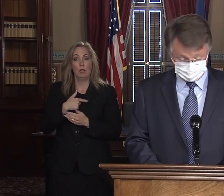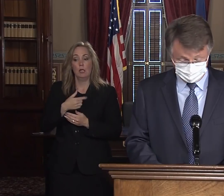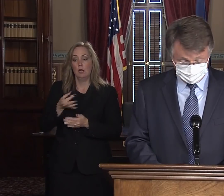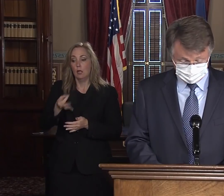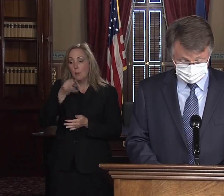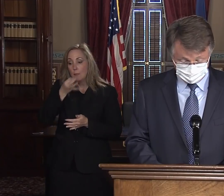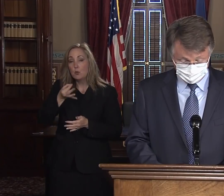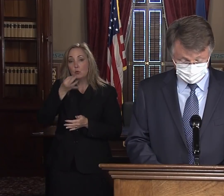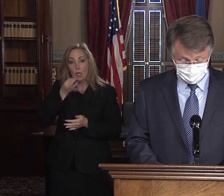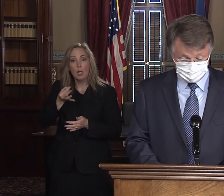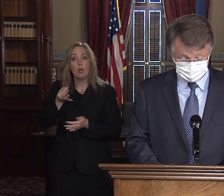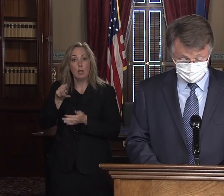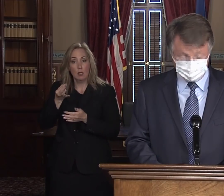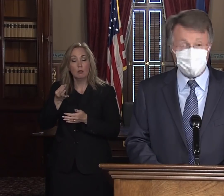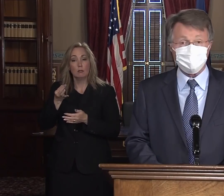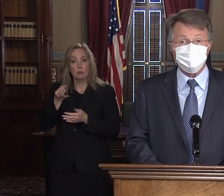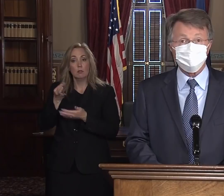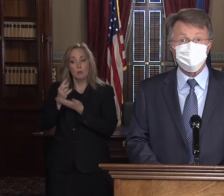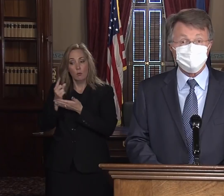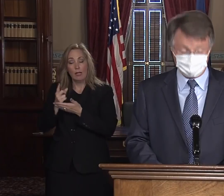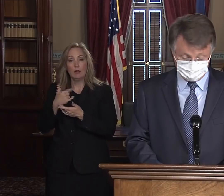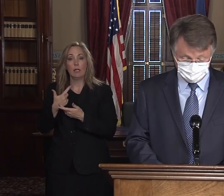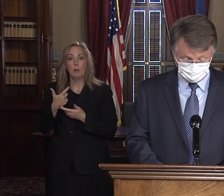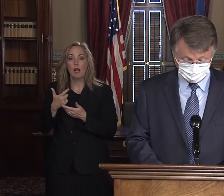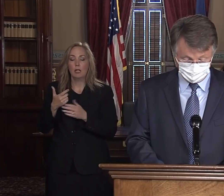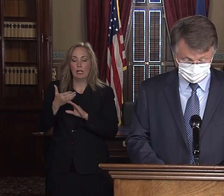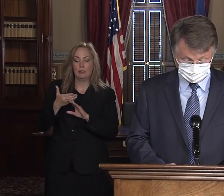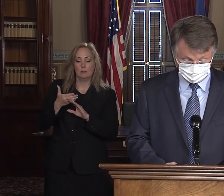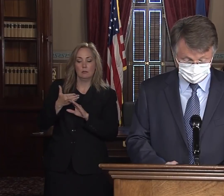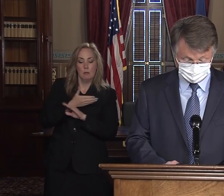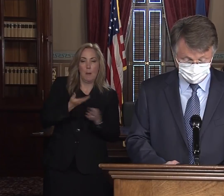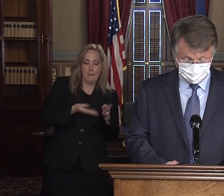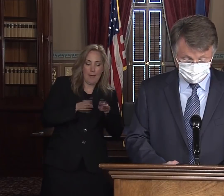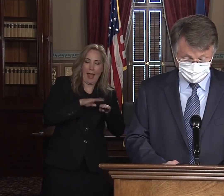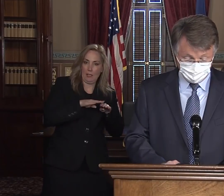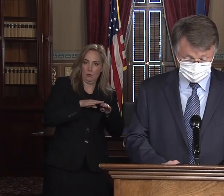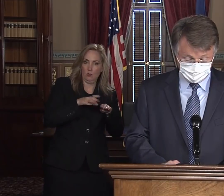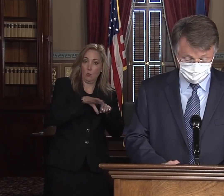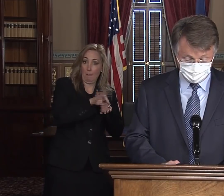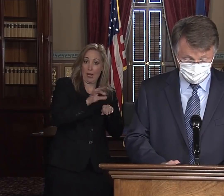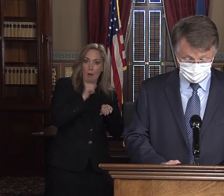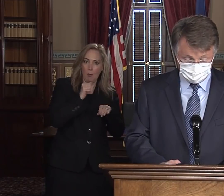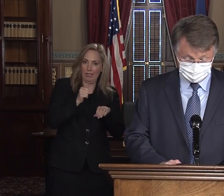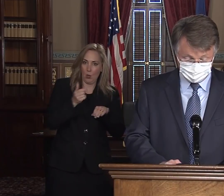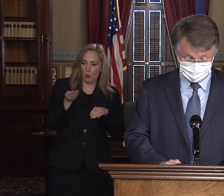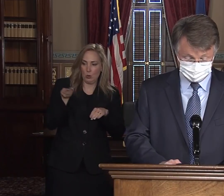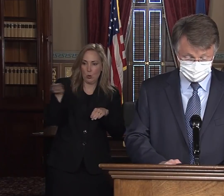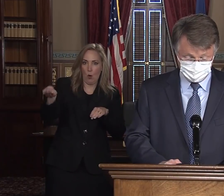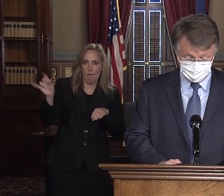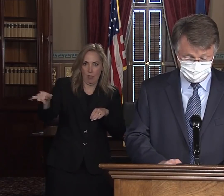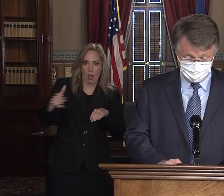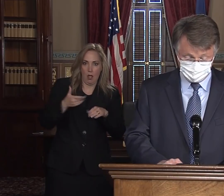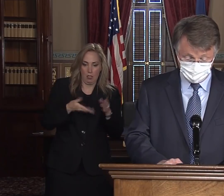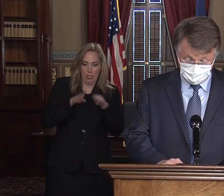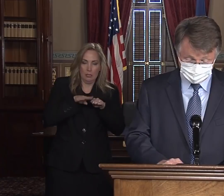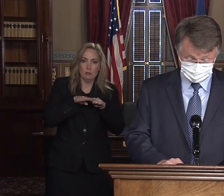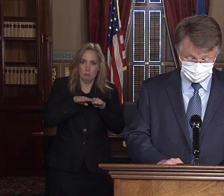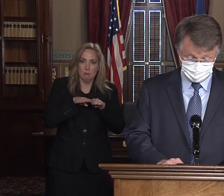REQUEST THAT YOU REGISTER BEFORE THE SERVICE. WE TAKE COMMUNION WEEKEND, THE